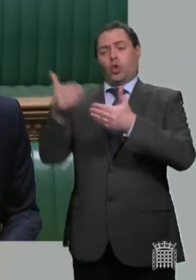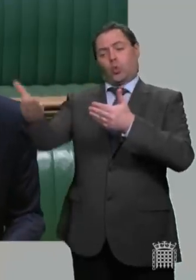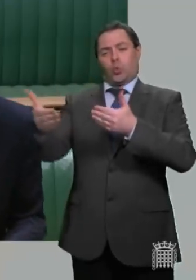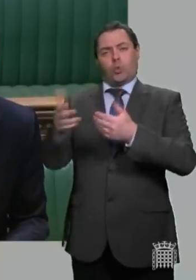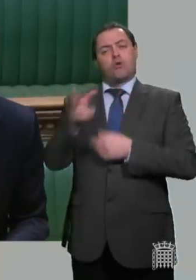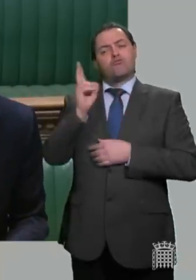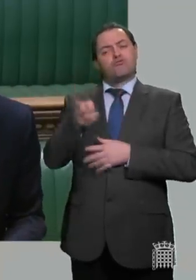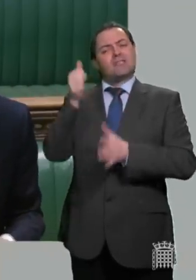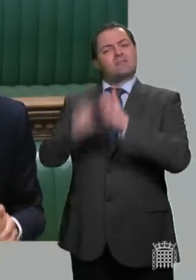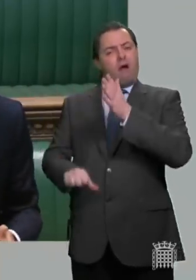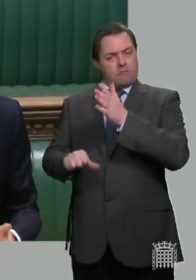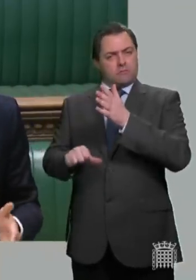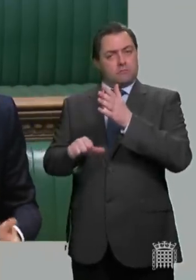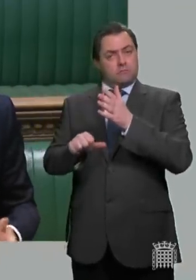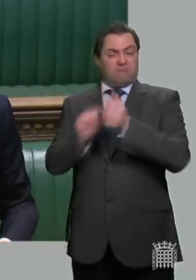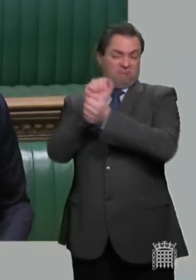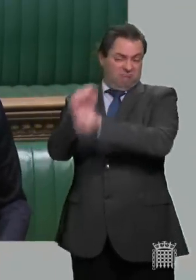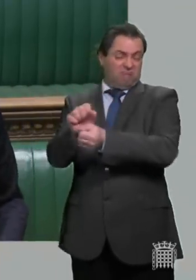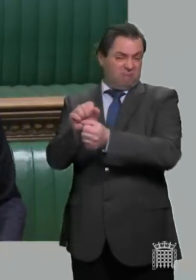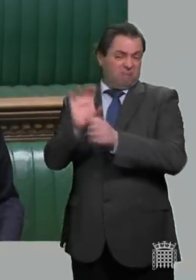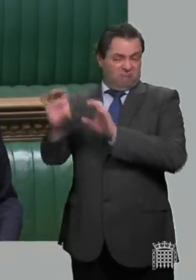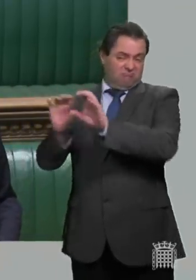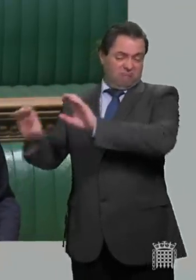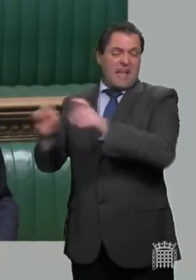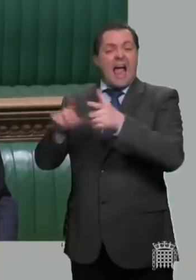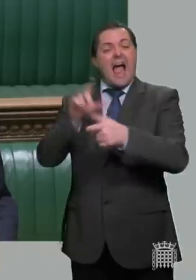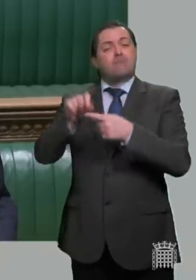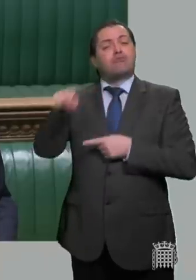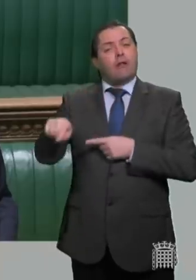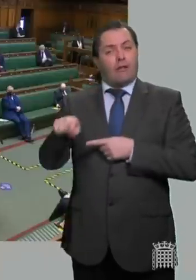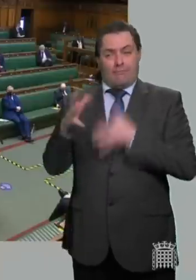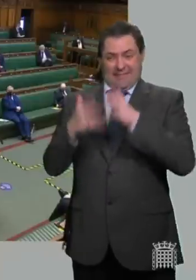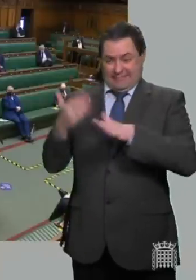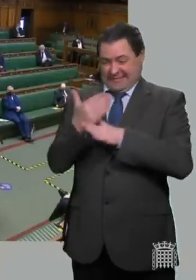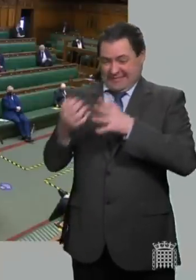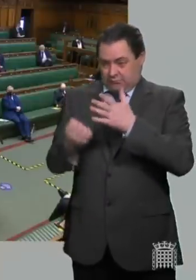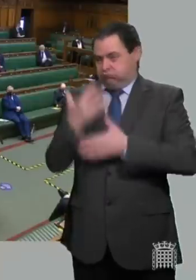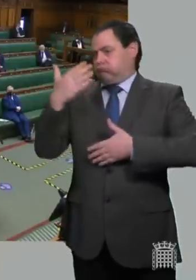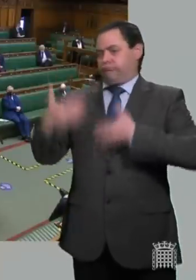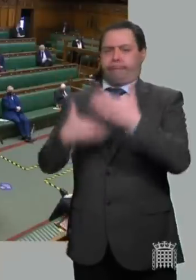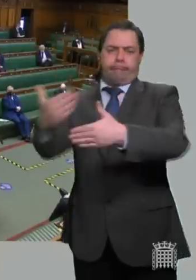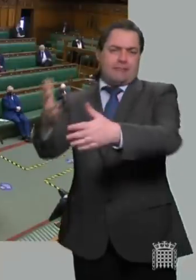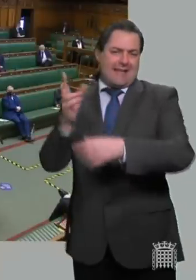in April to help businesses reopen and get going again. Non-essential retail businesses will open